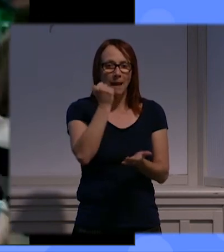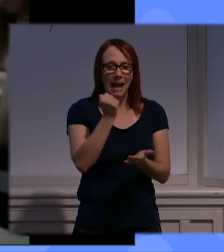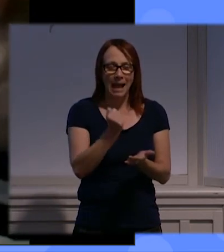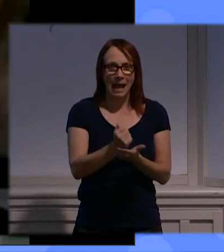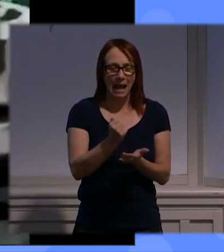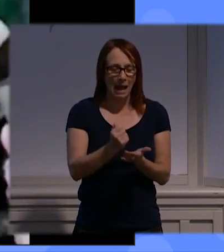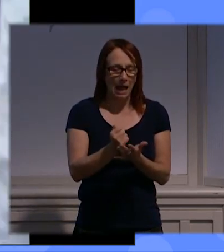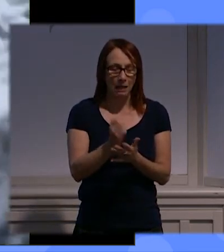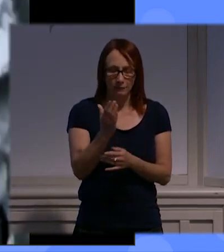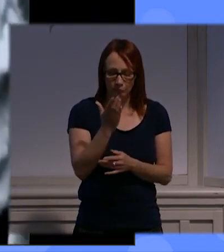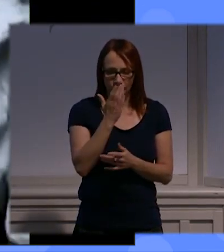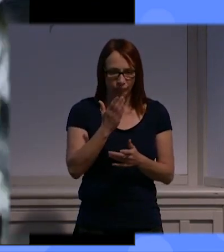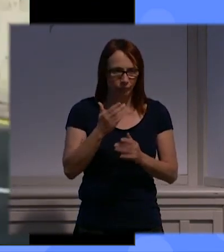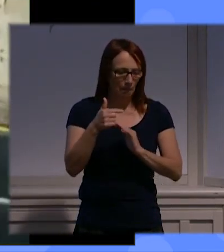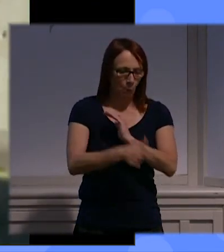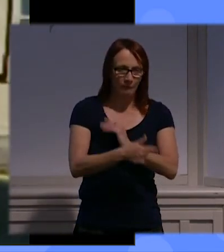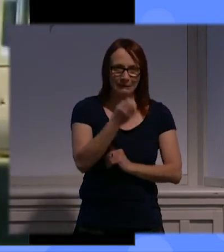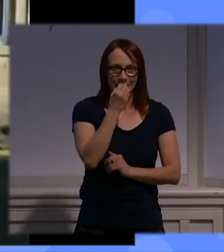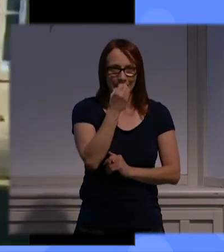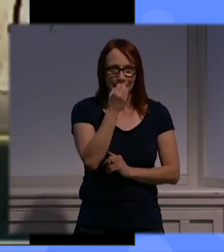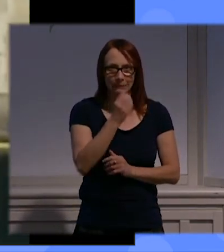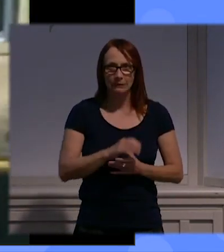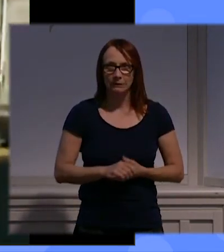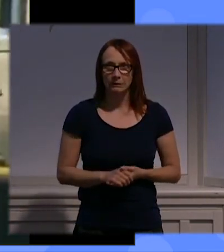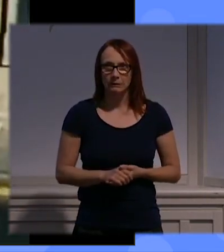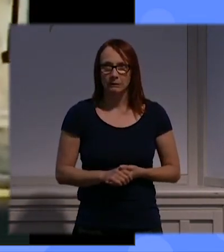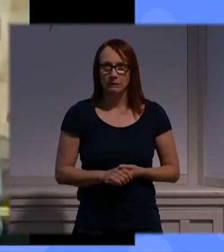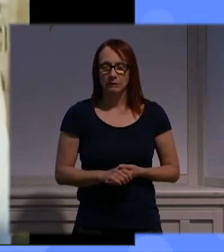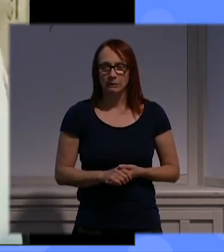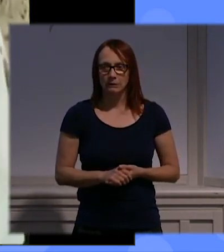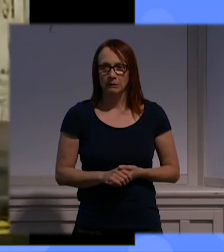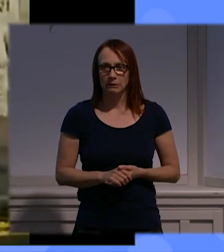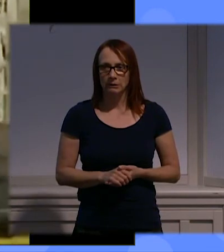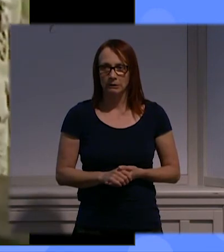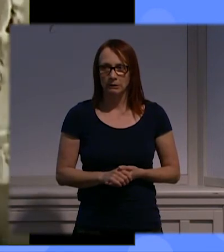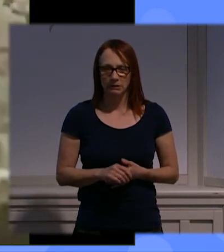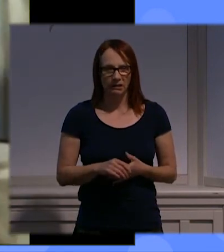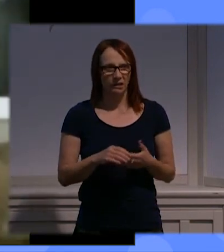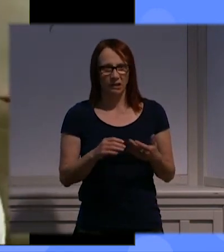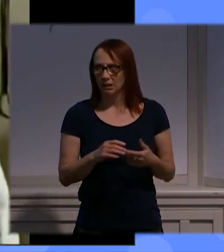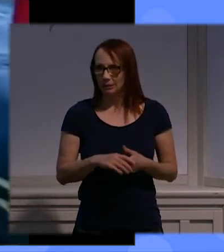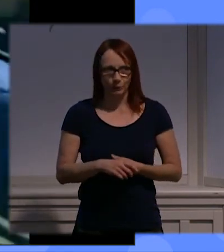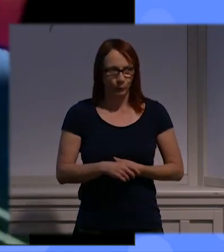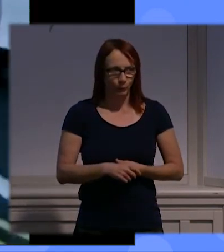poverty he got call waiting on me they got hot humans fish and meat slaw was